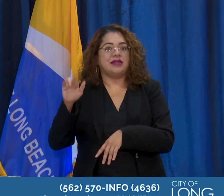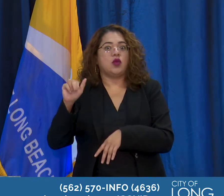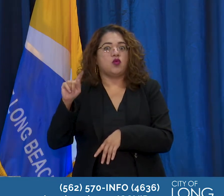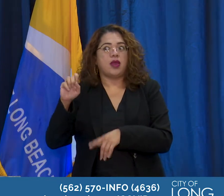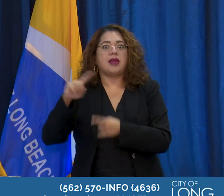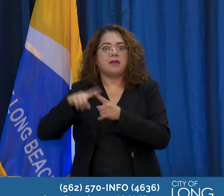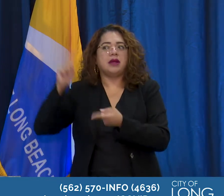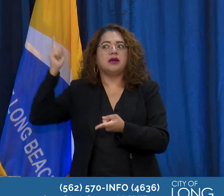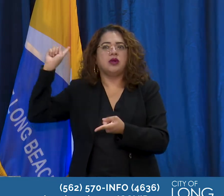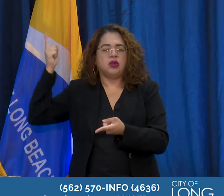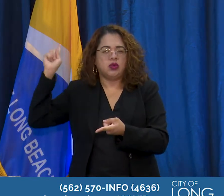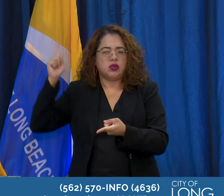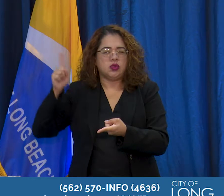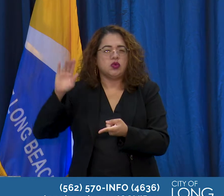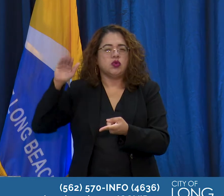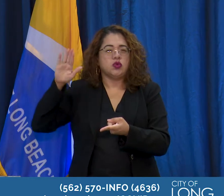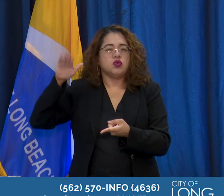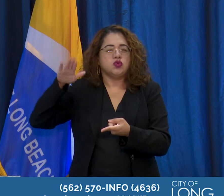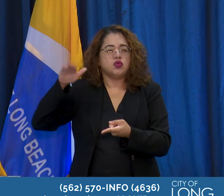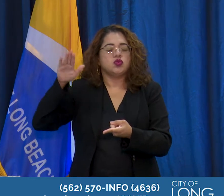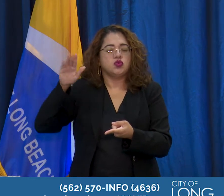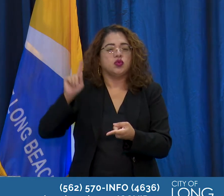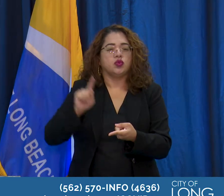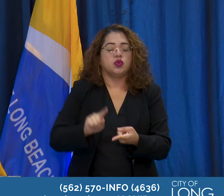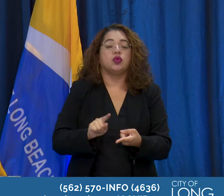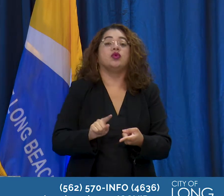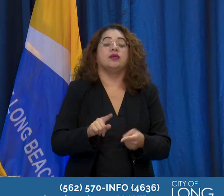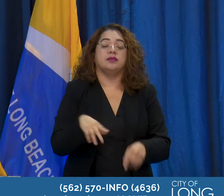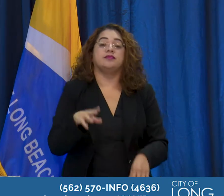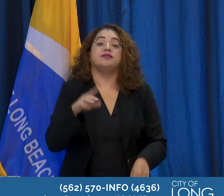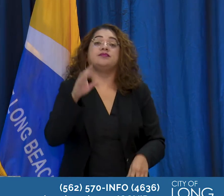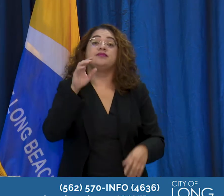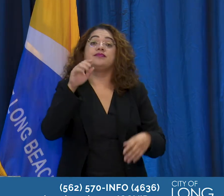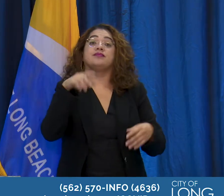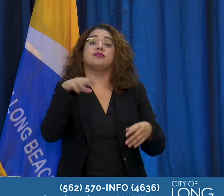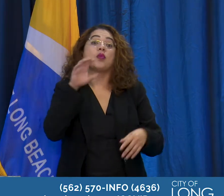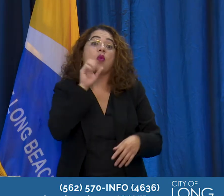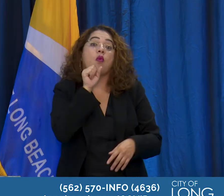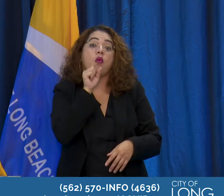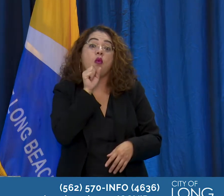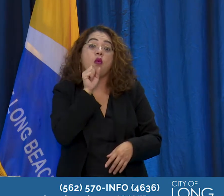The county's positivity rate is what they consider orange and the case rate is what